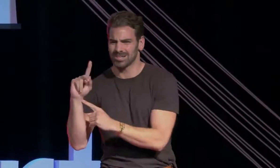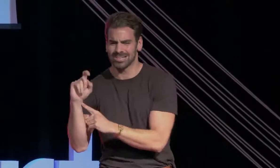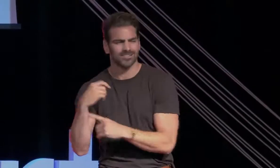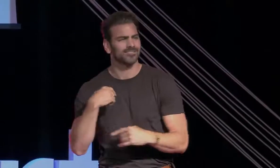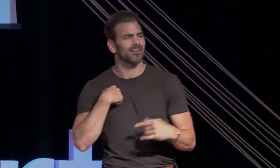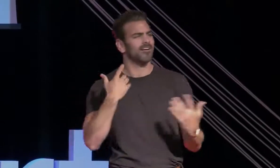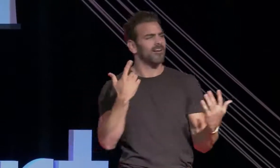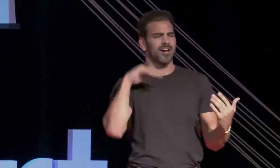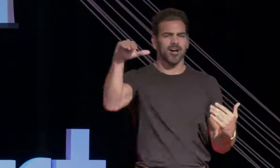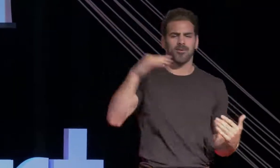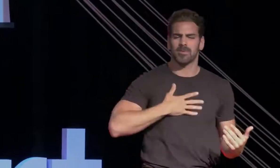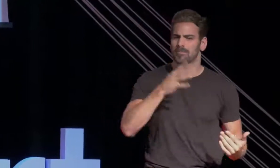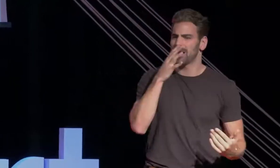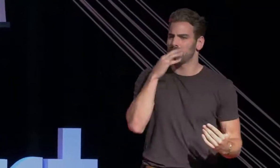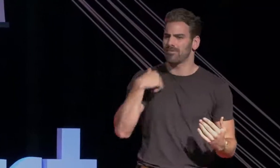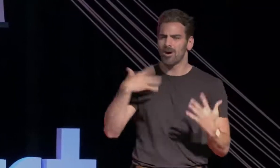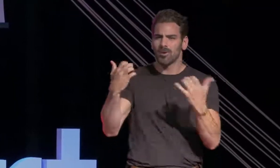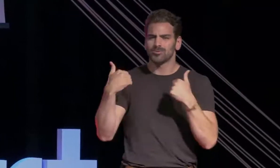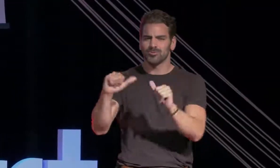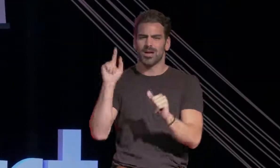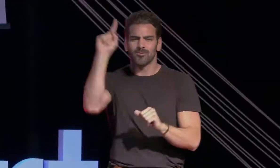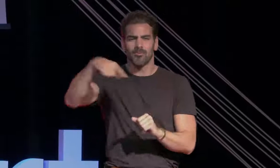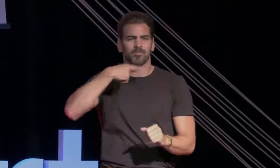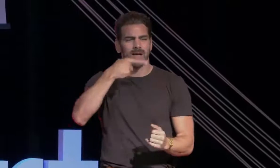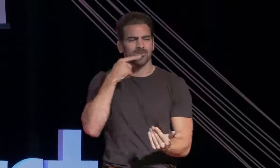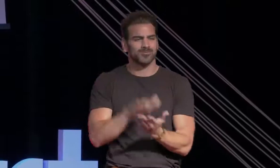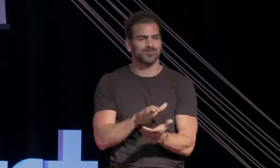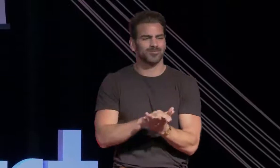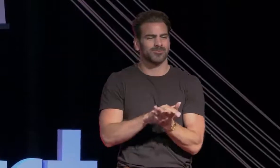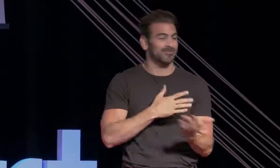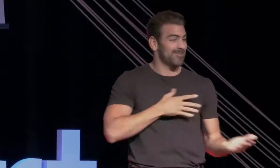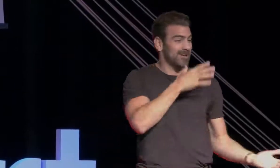and i remember in the summer before fifth grade i was ready to go back to school and i asked my mom